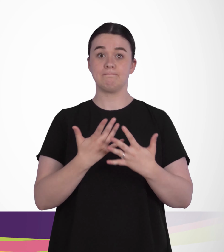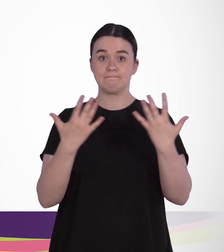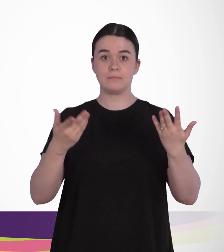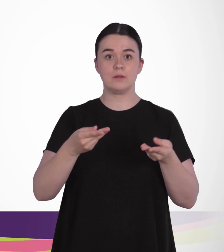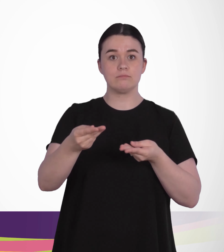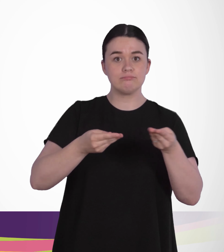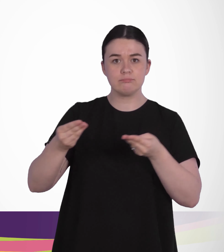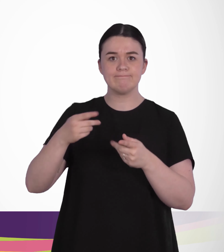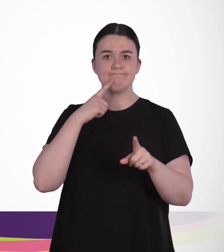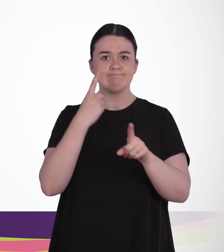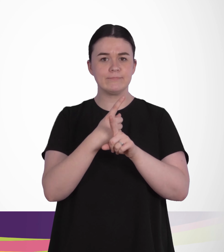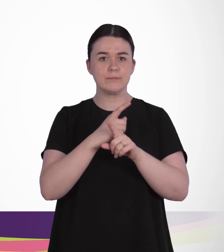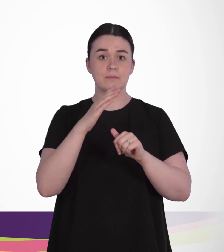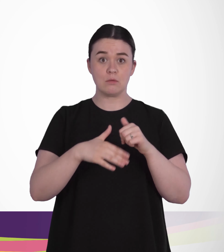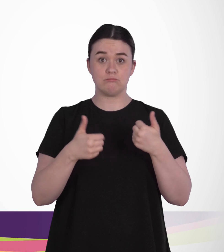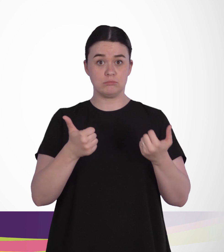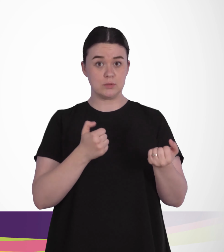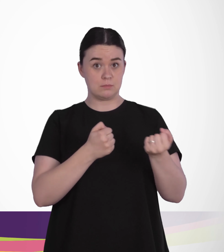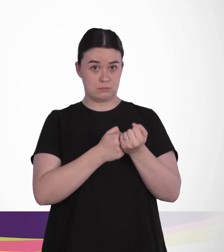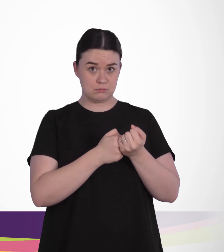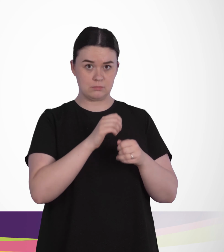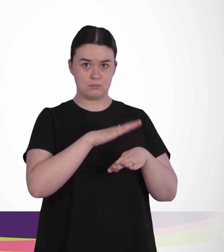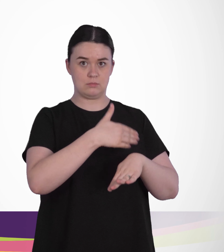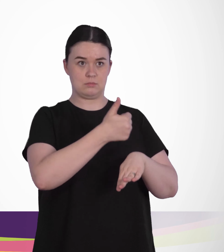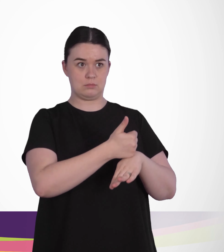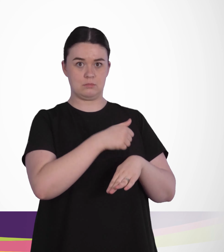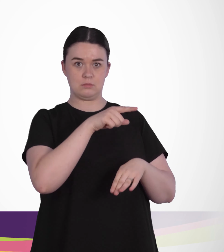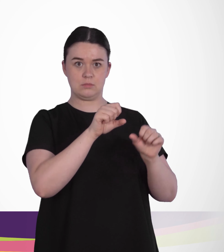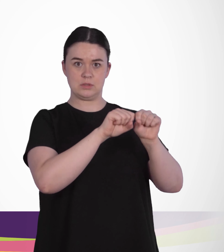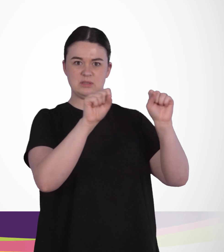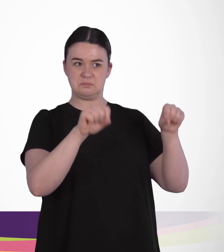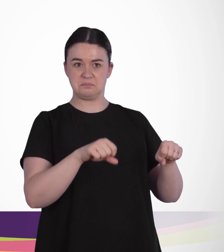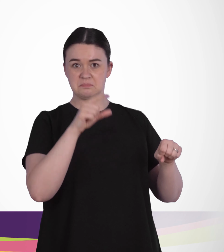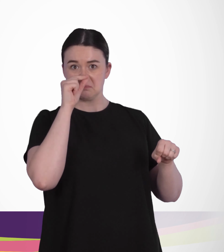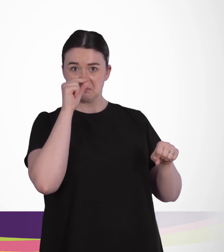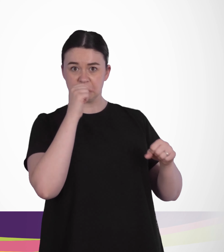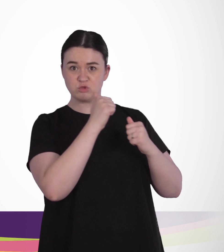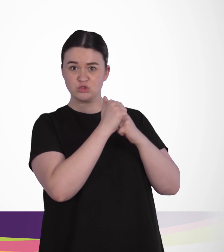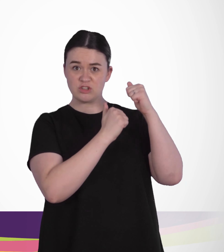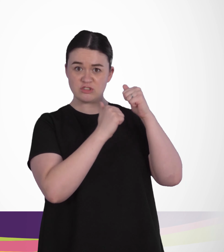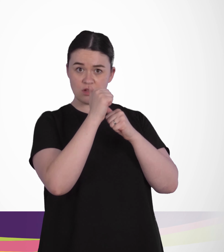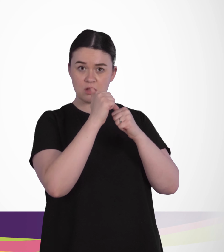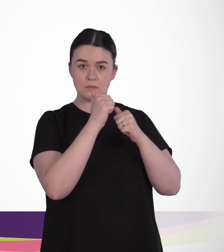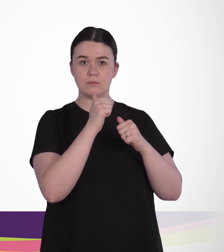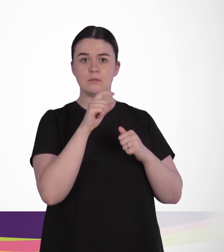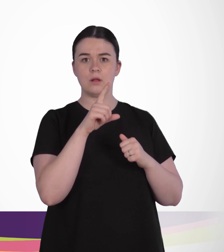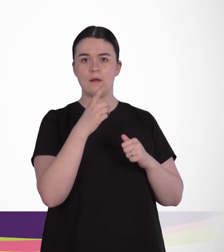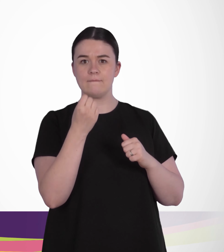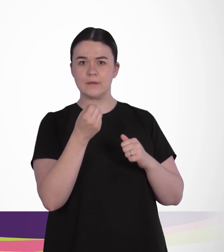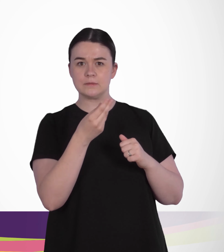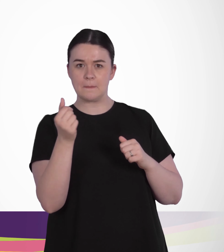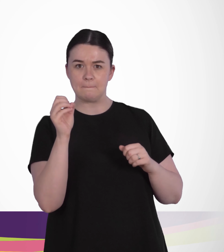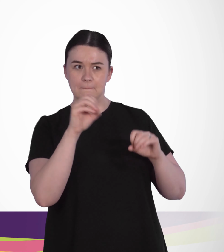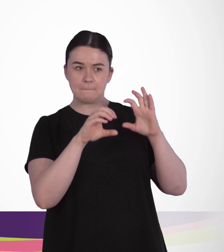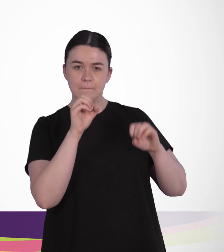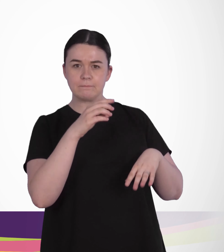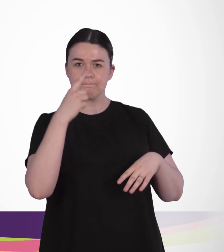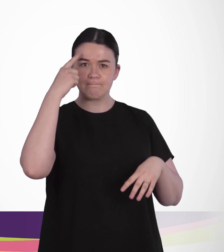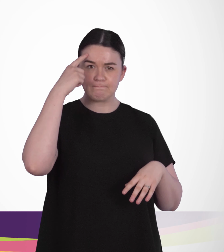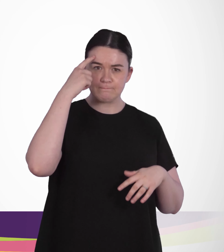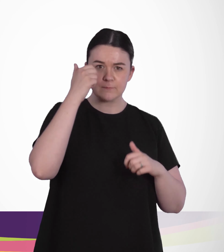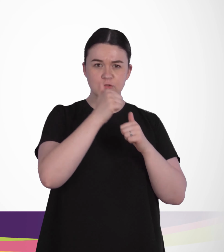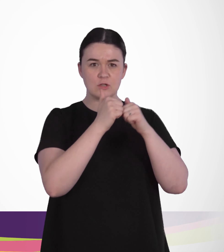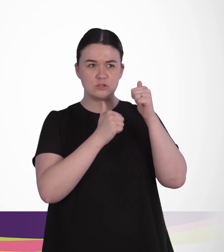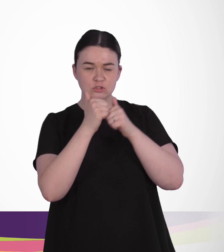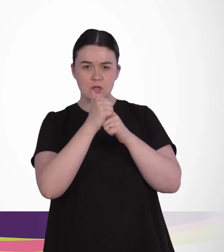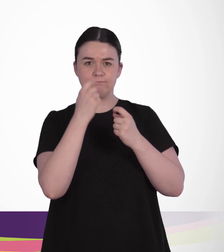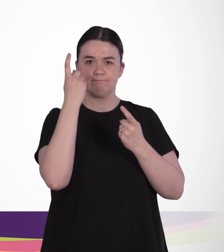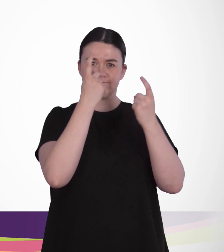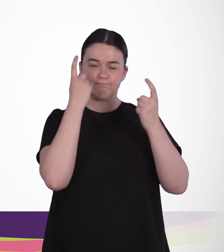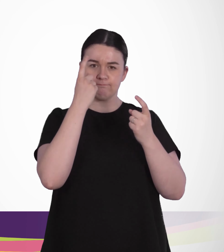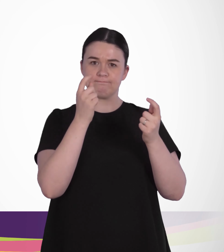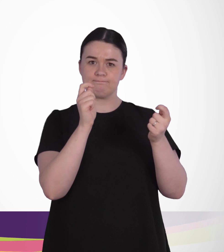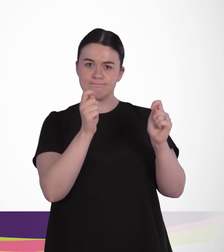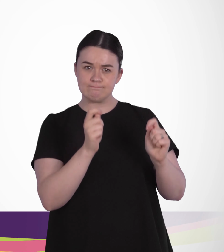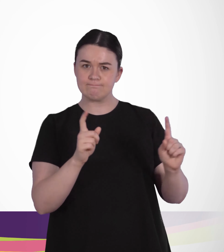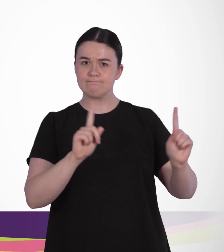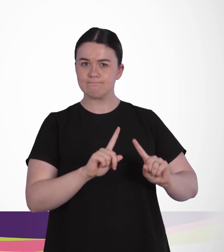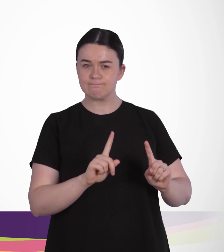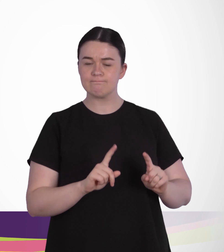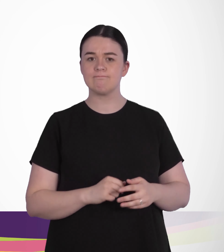Of those submissions that provided commentary, many were supportive of the proposed structure although